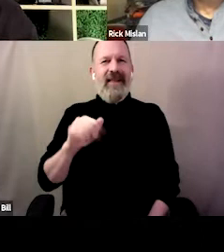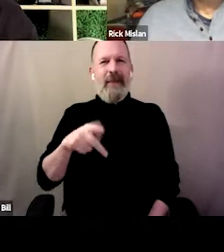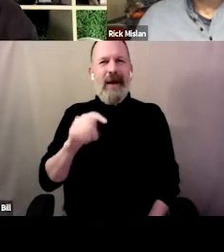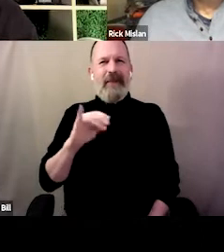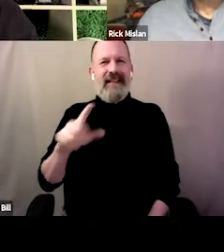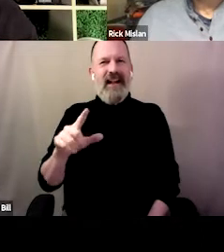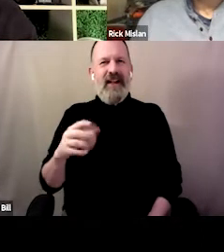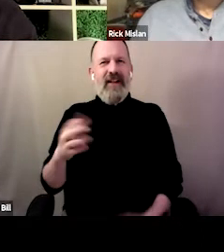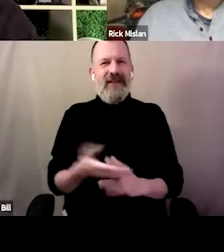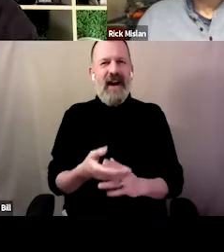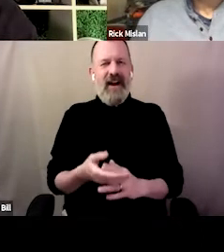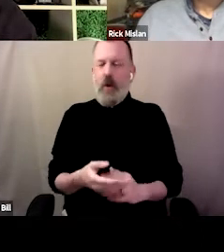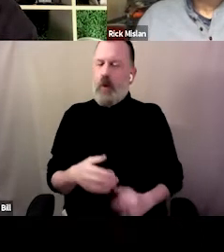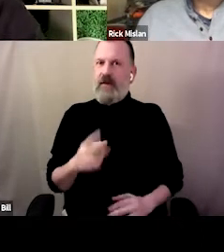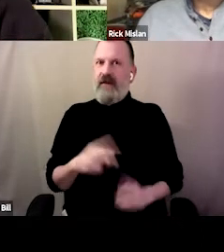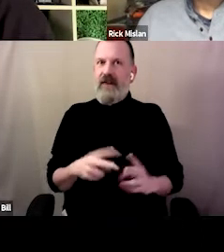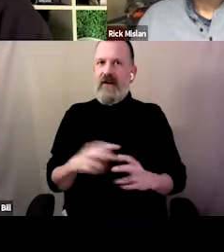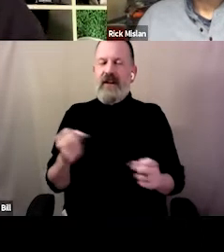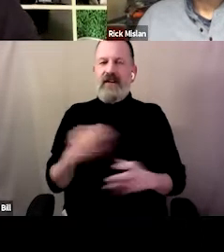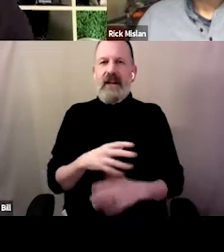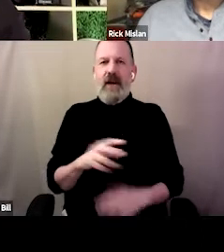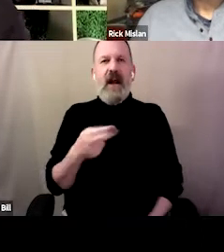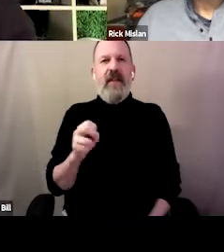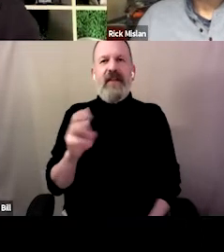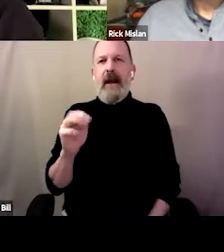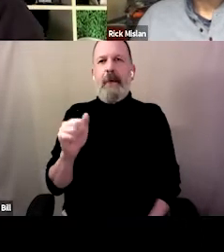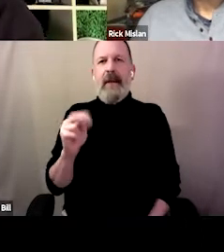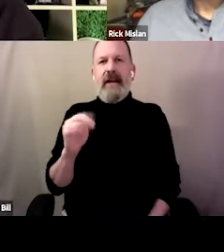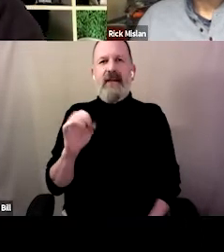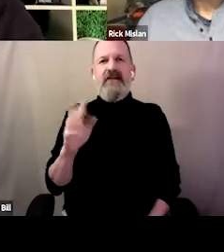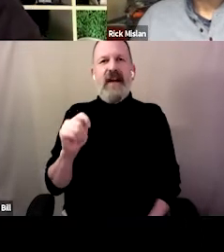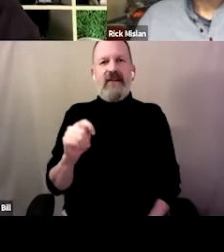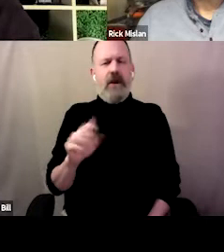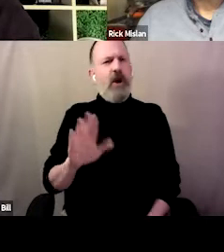Rick is talking about is the manifest as a you know your average container goes you know